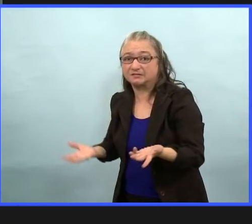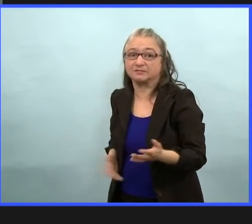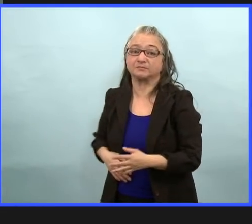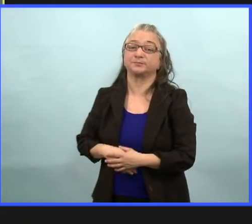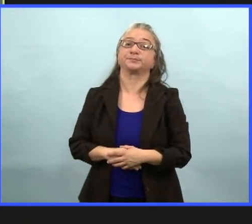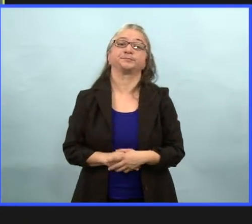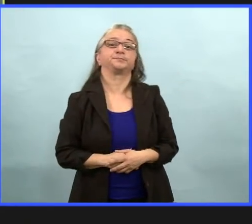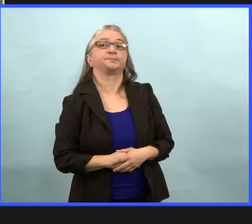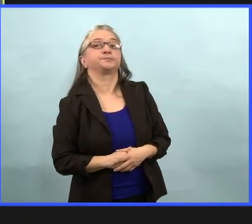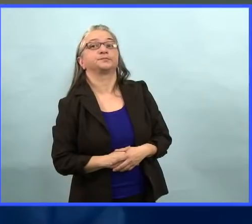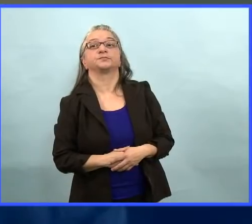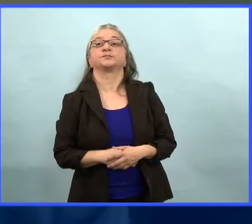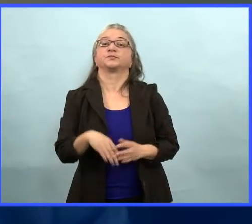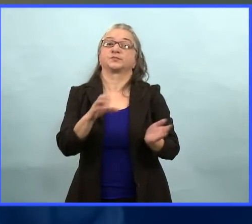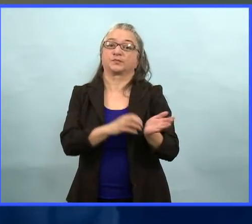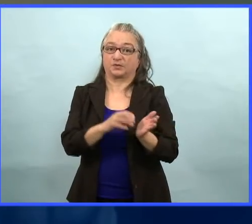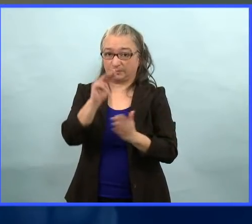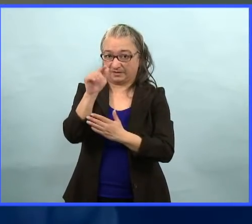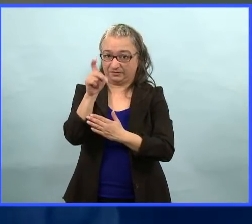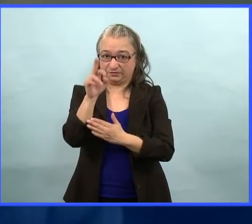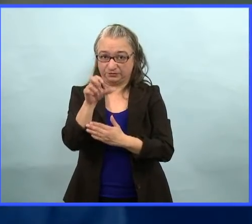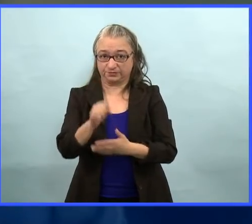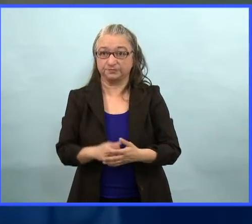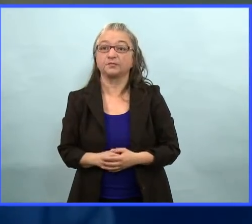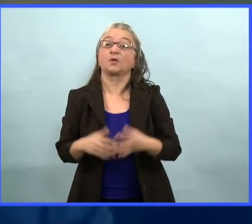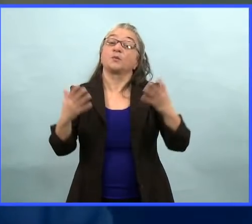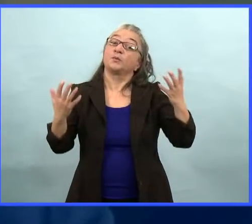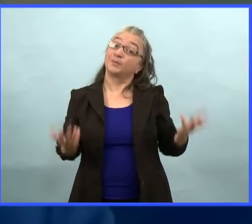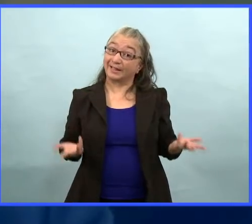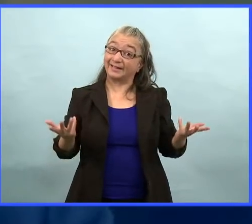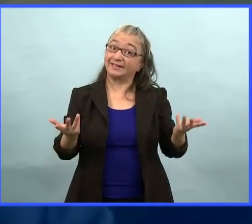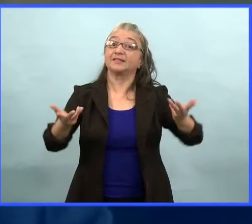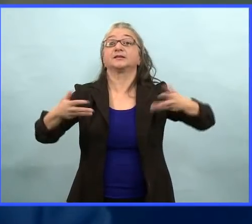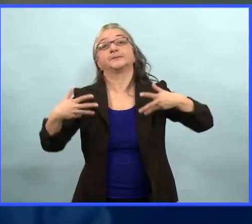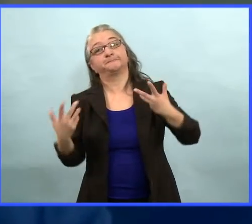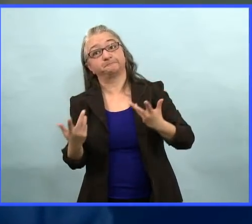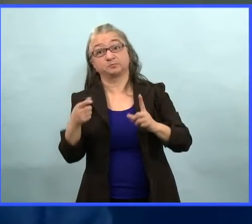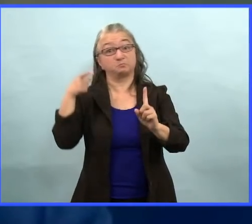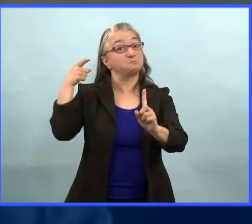it's just really based on the principle that even with a vaccination it doesn't guarantee